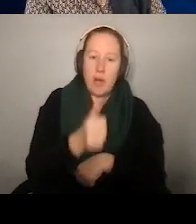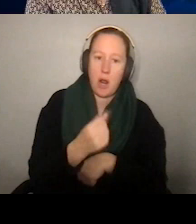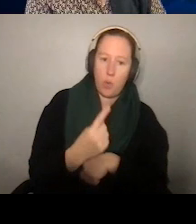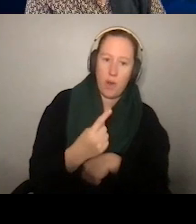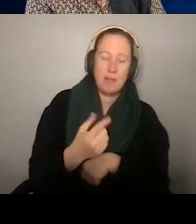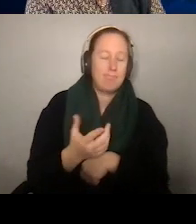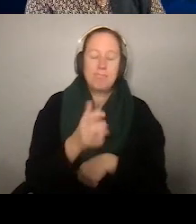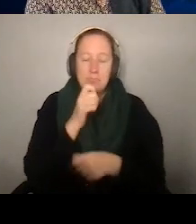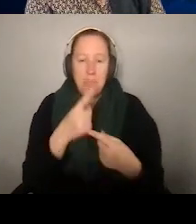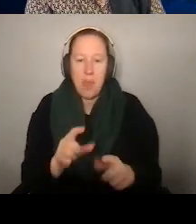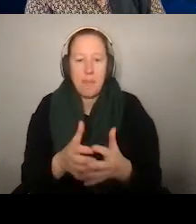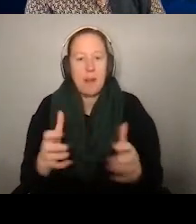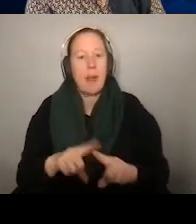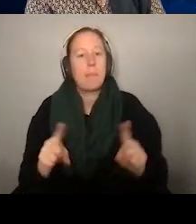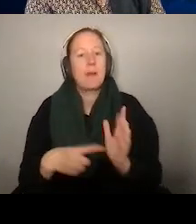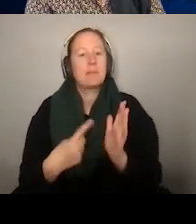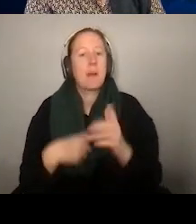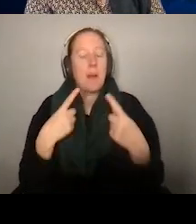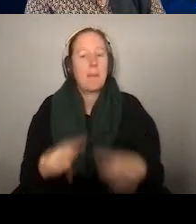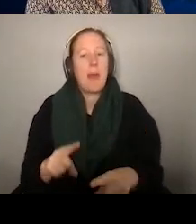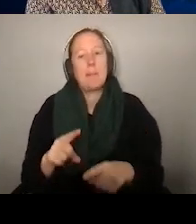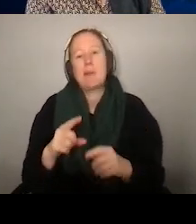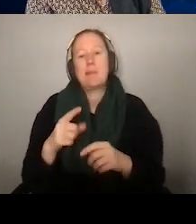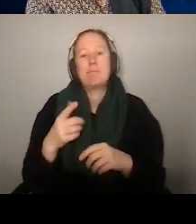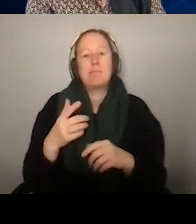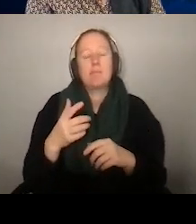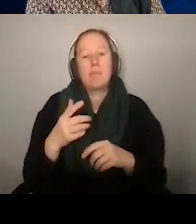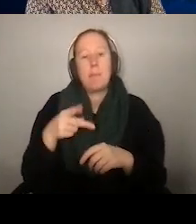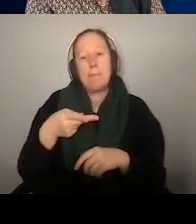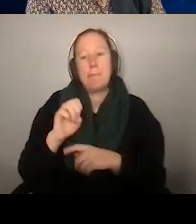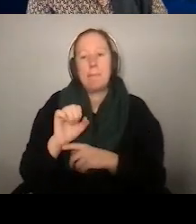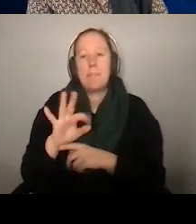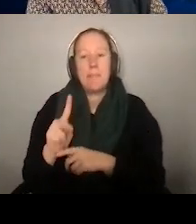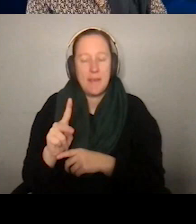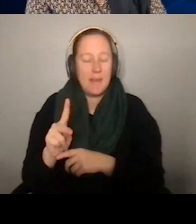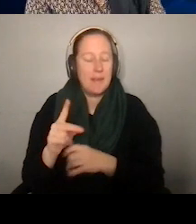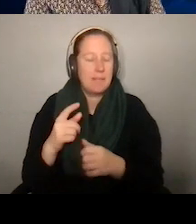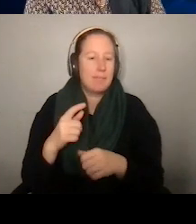but more common in peak periods such as our fourth quarter and year-end, closed payment rush, August and September,